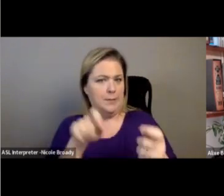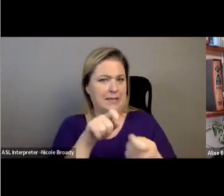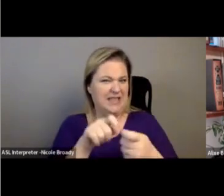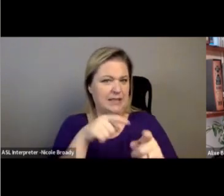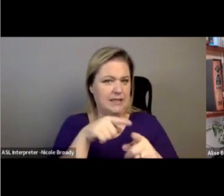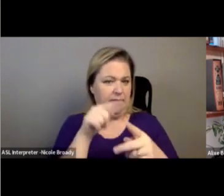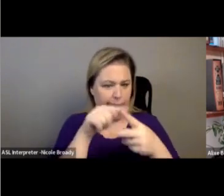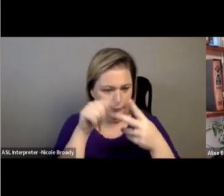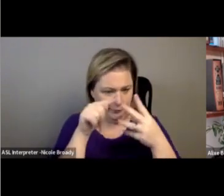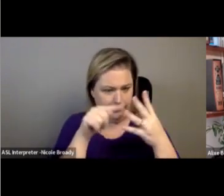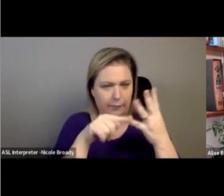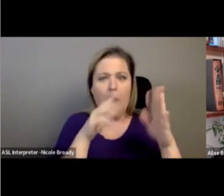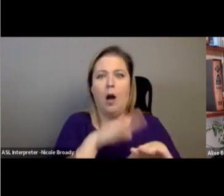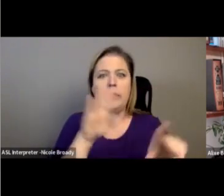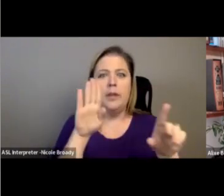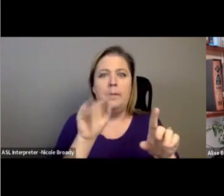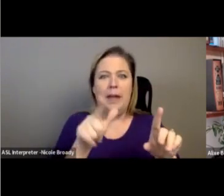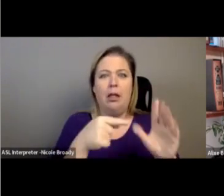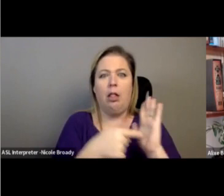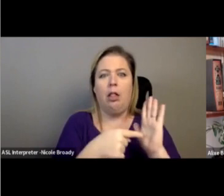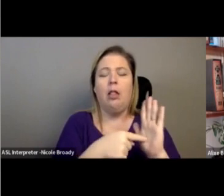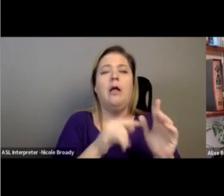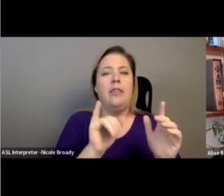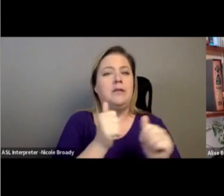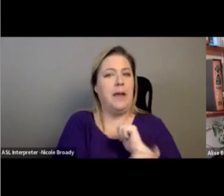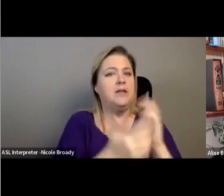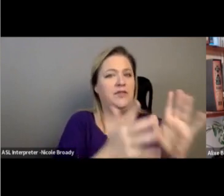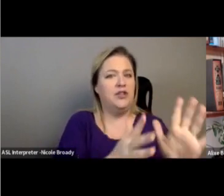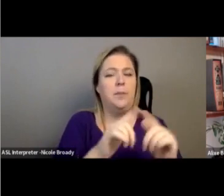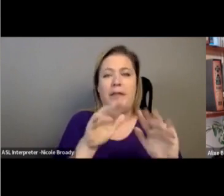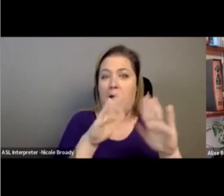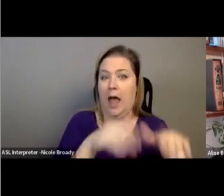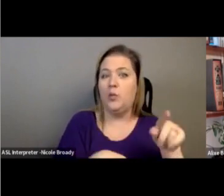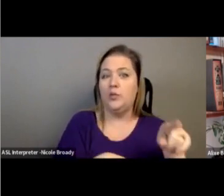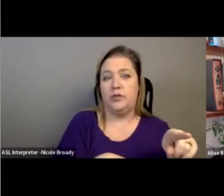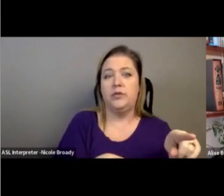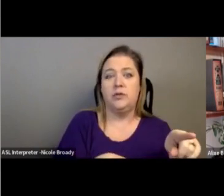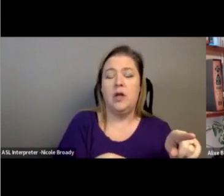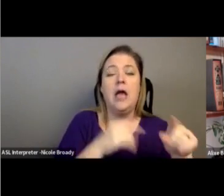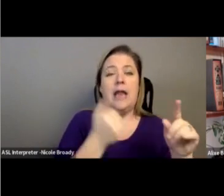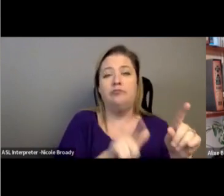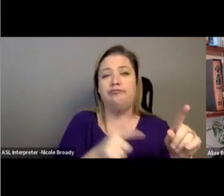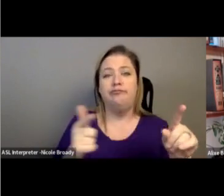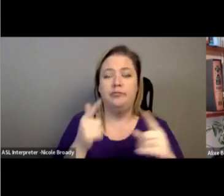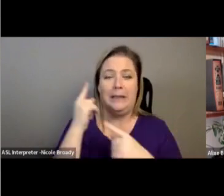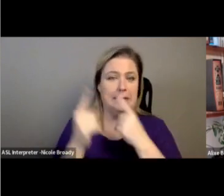the proposed build back better act, which has been passed by the House of Representatives being considered in the United